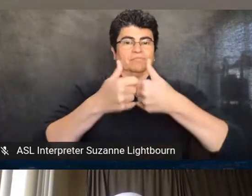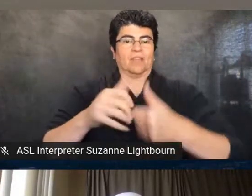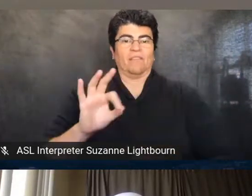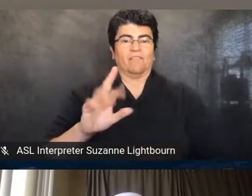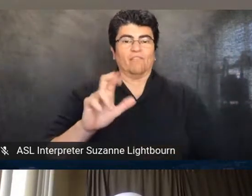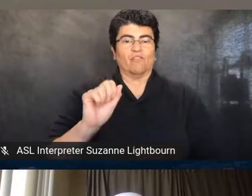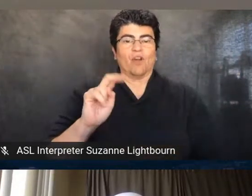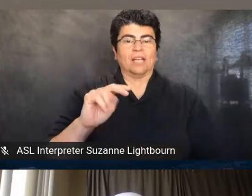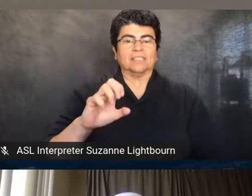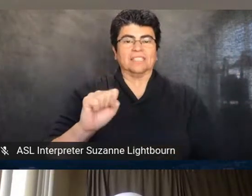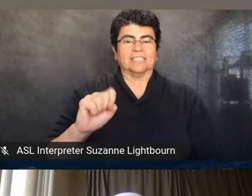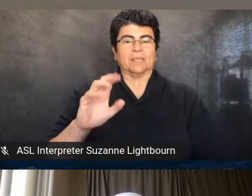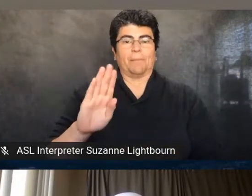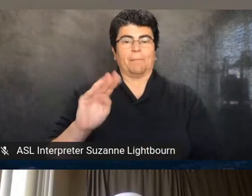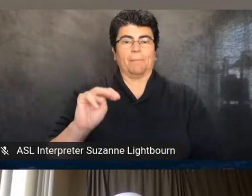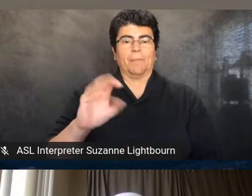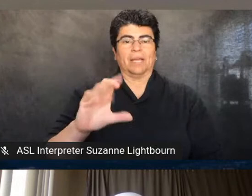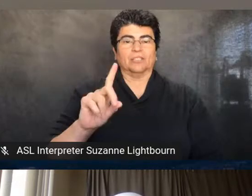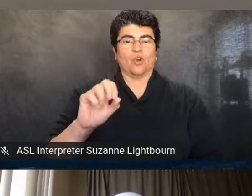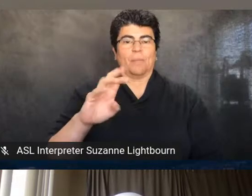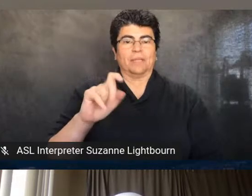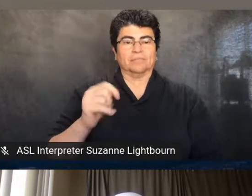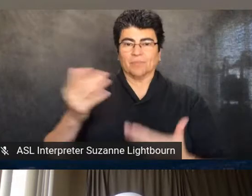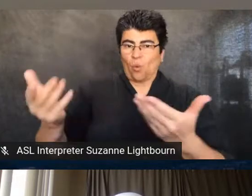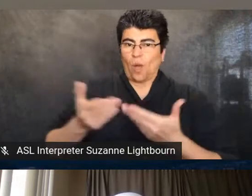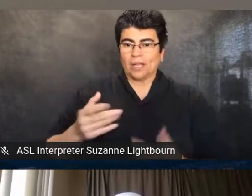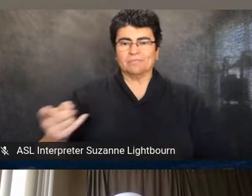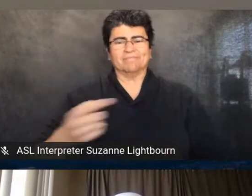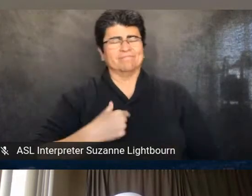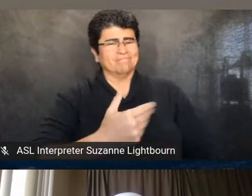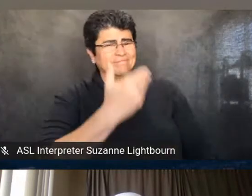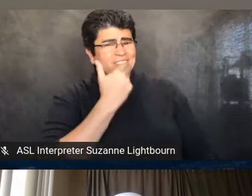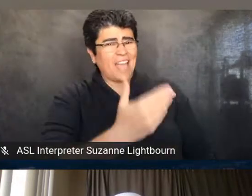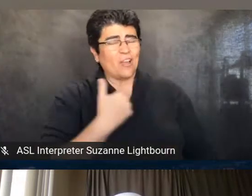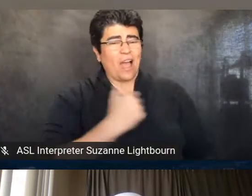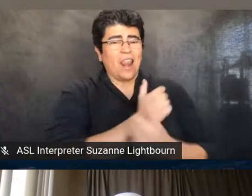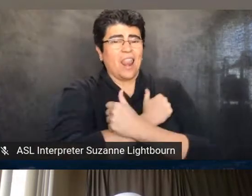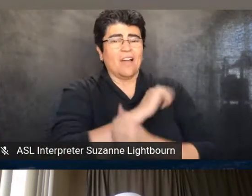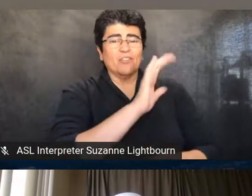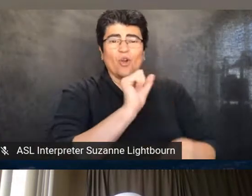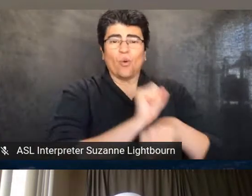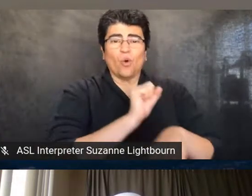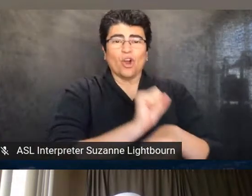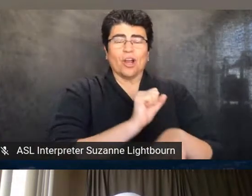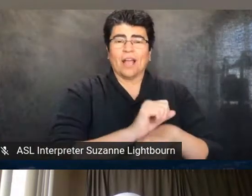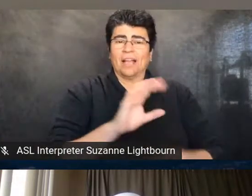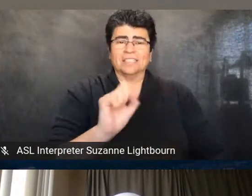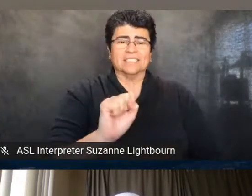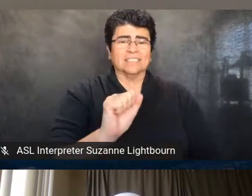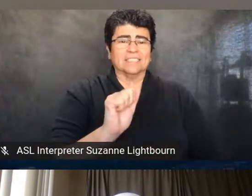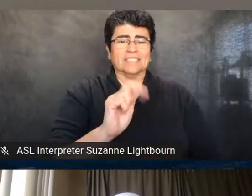Welcome, Fanshan. Thank you so much, Gina, I love the work that you do at Sankofa, I love Kennedy Center,